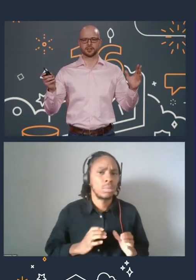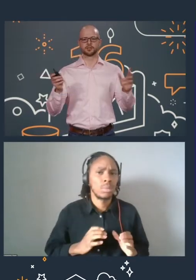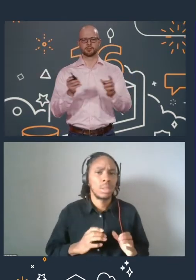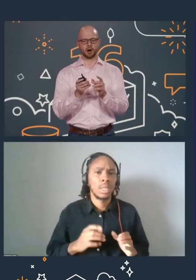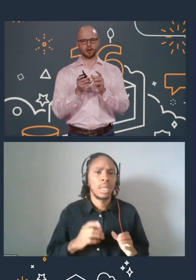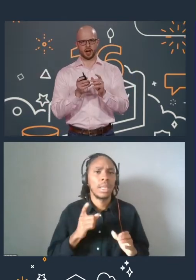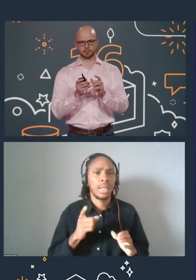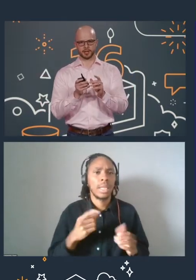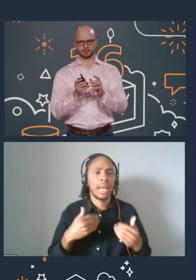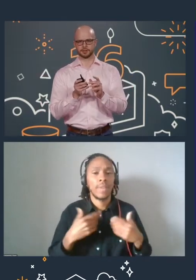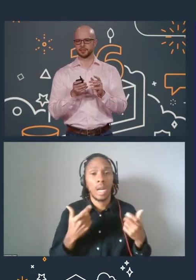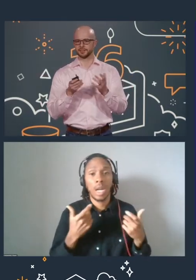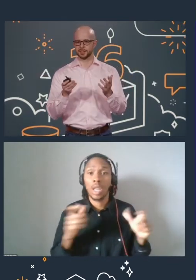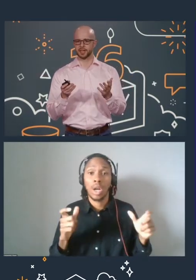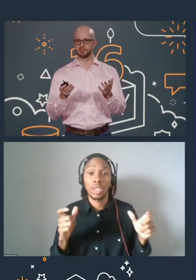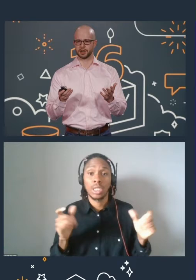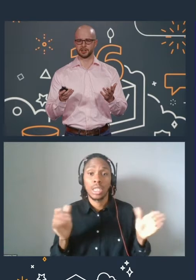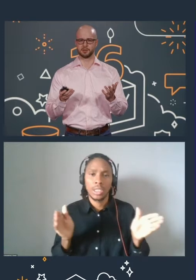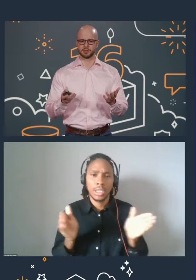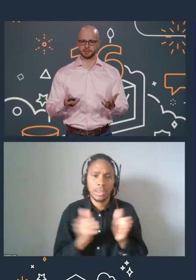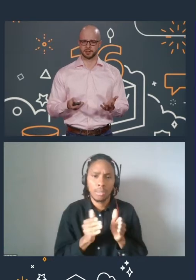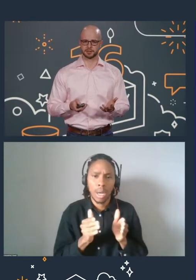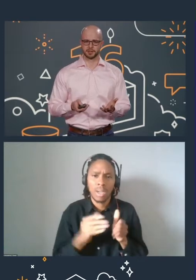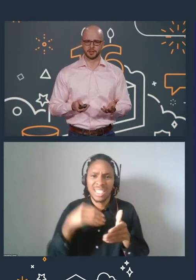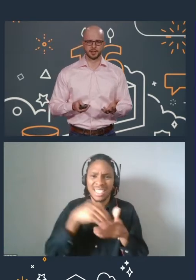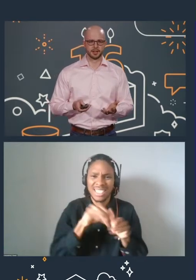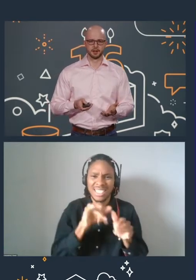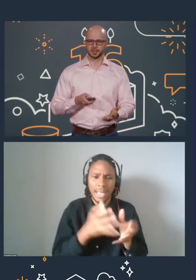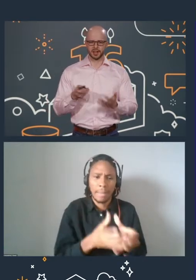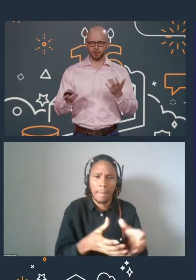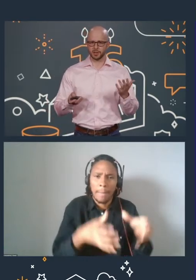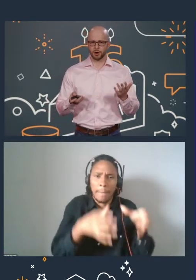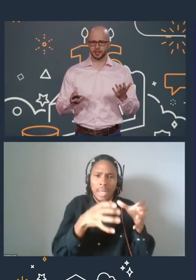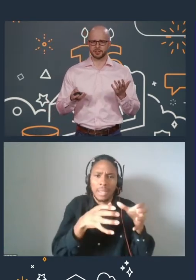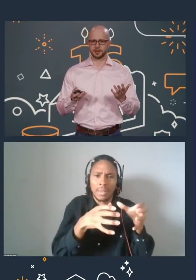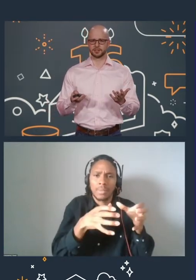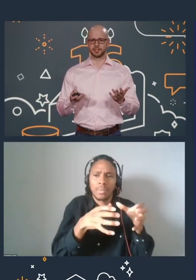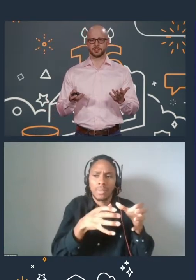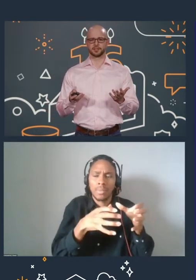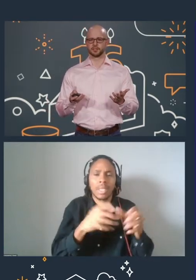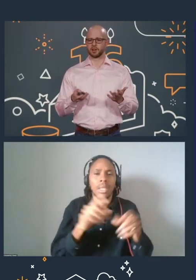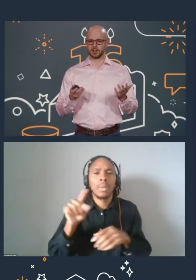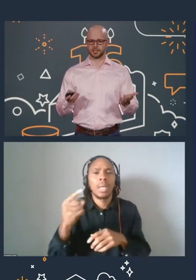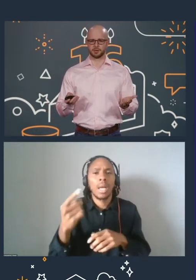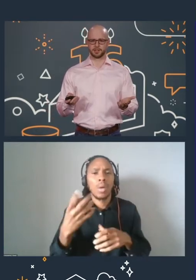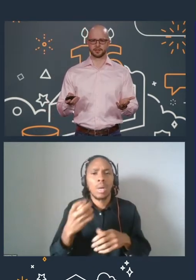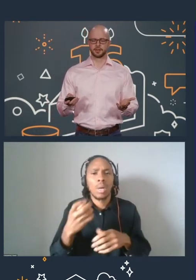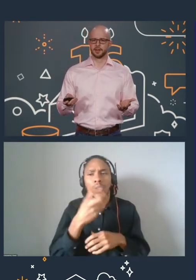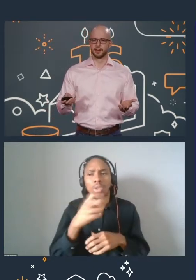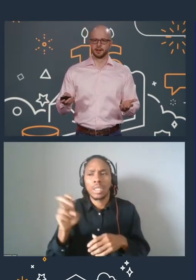and small objects within the same bucket or prefix, but they only wanted to transition the large objects.